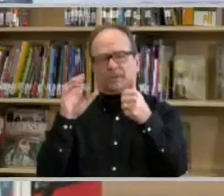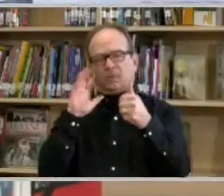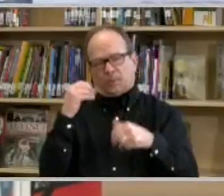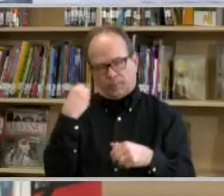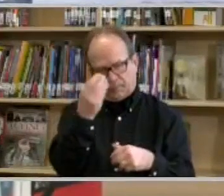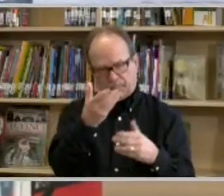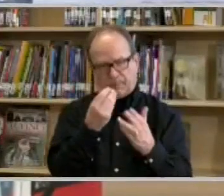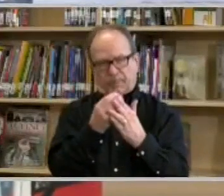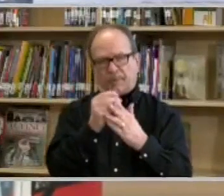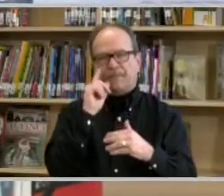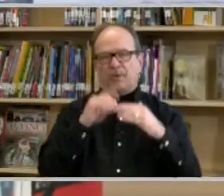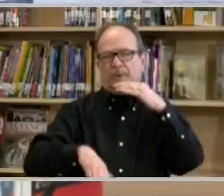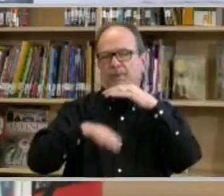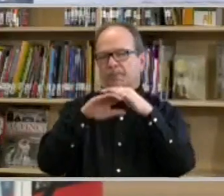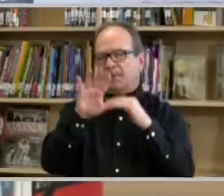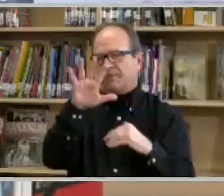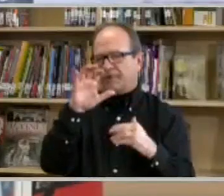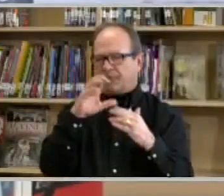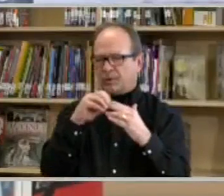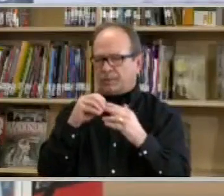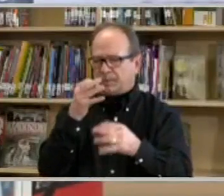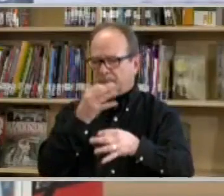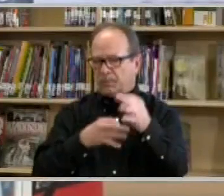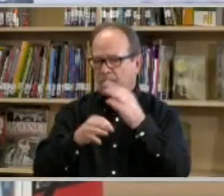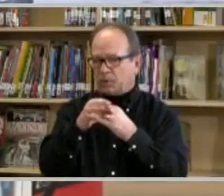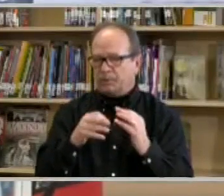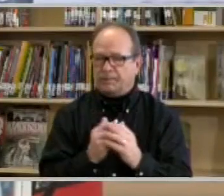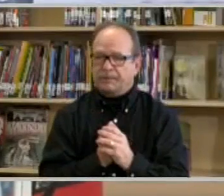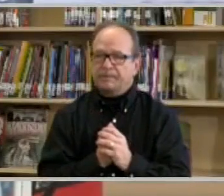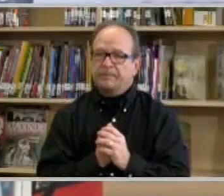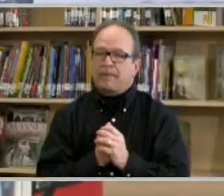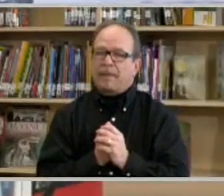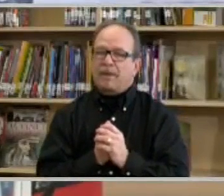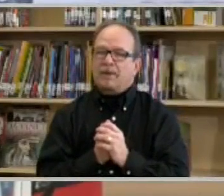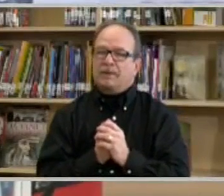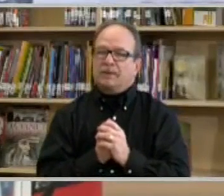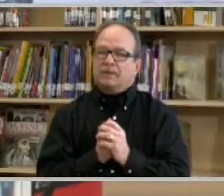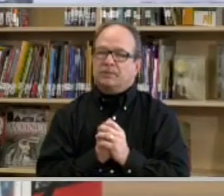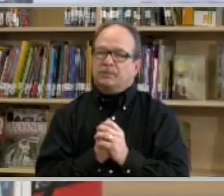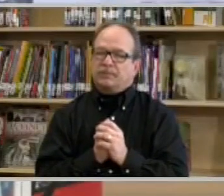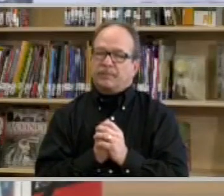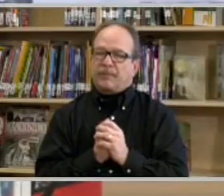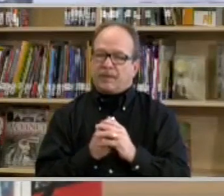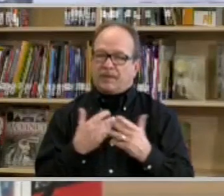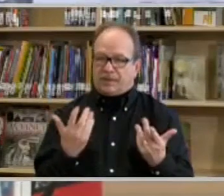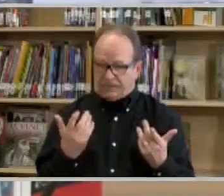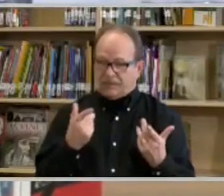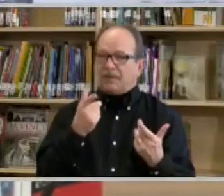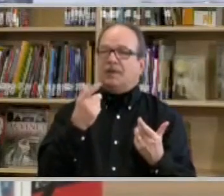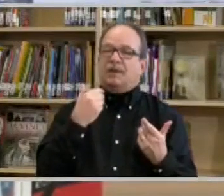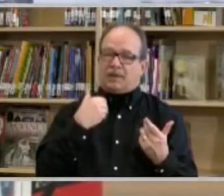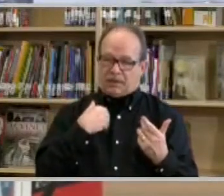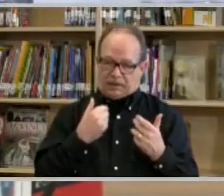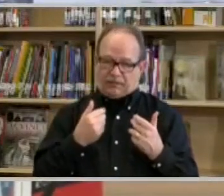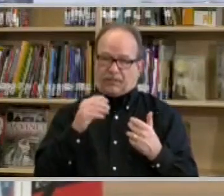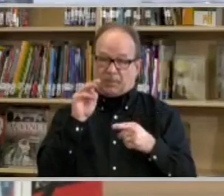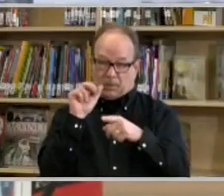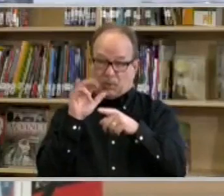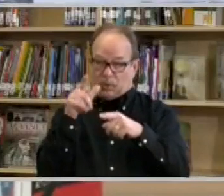I THINK THAT TERRY JEANINE'S COMMUNITY STILL IS THE, HAS THE RECORD FOR HAVING THE MOST